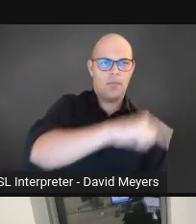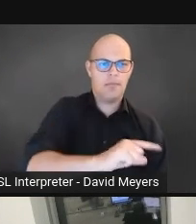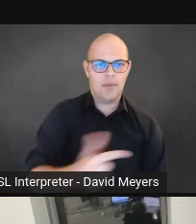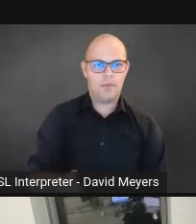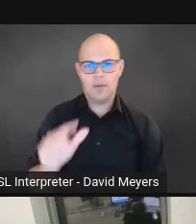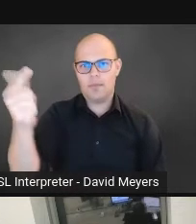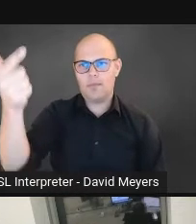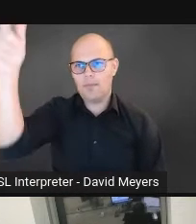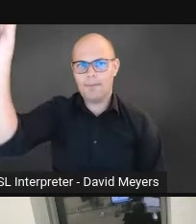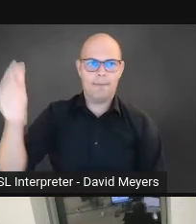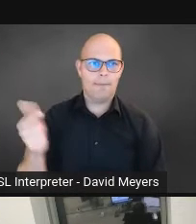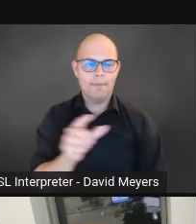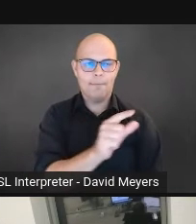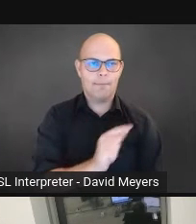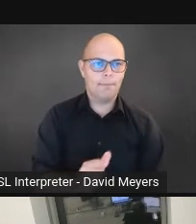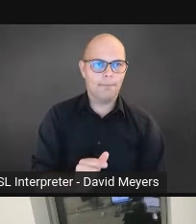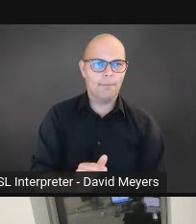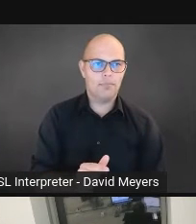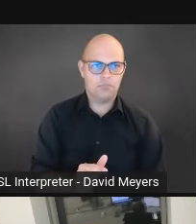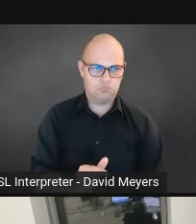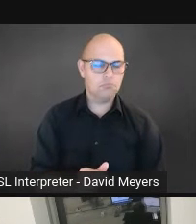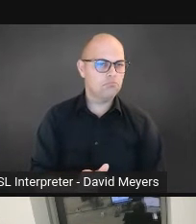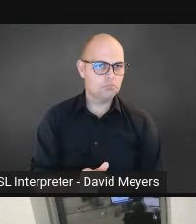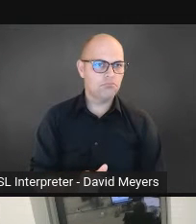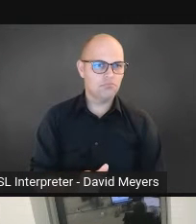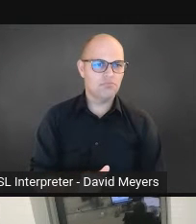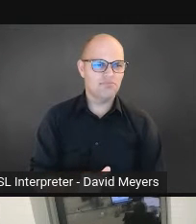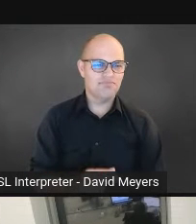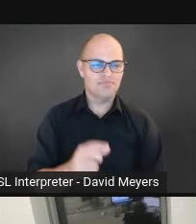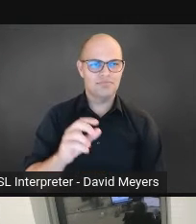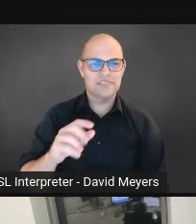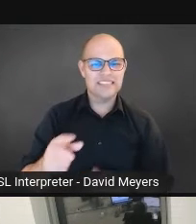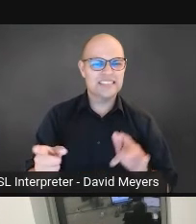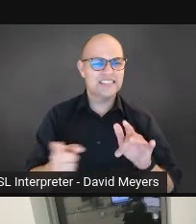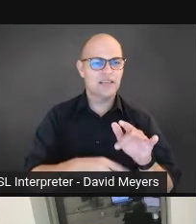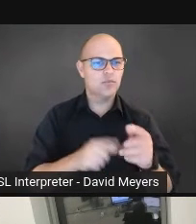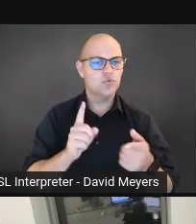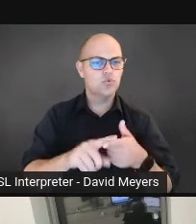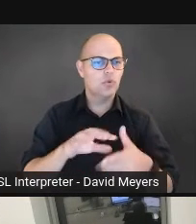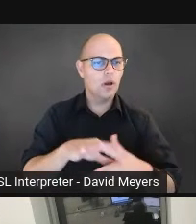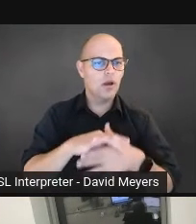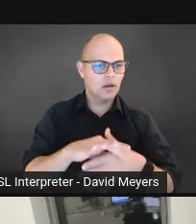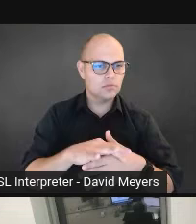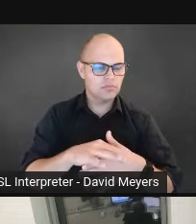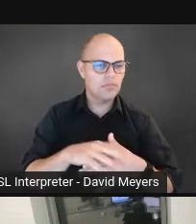This skip to content button is actually a native functionality of this environment, so it's not part of the plugin.